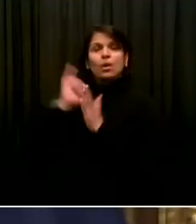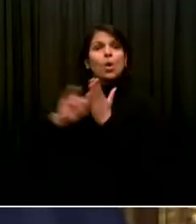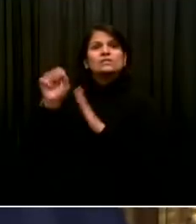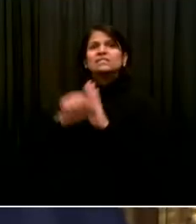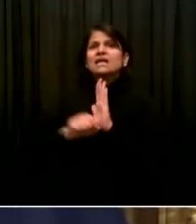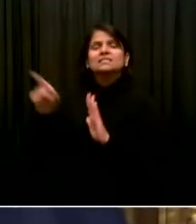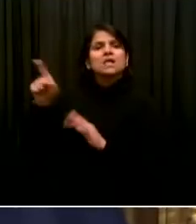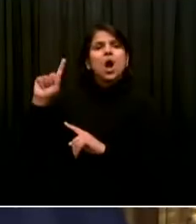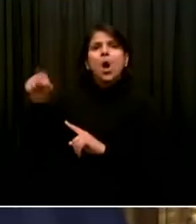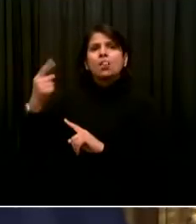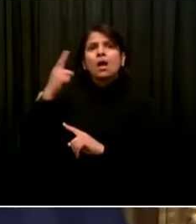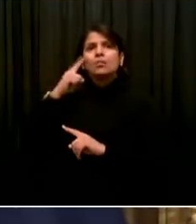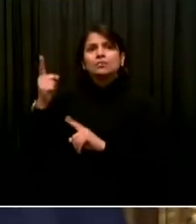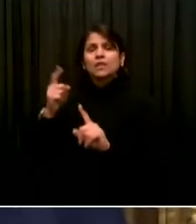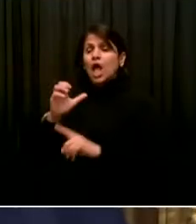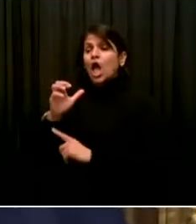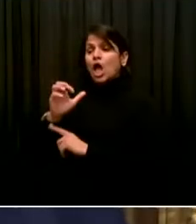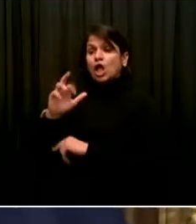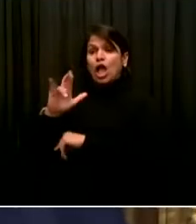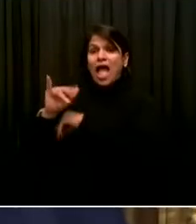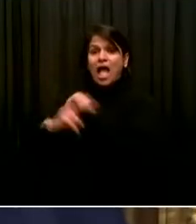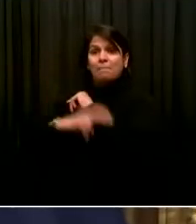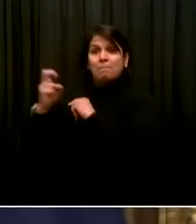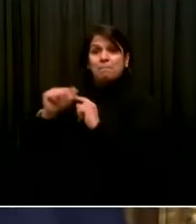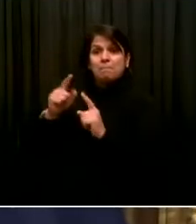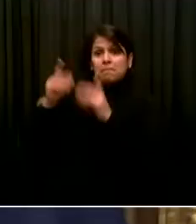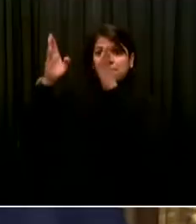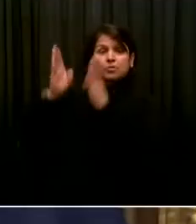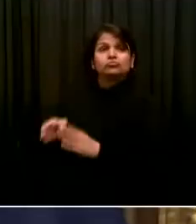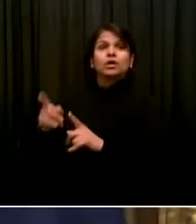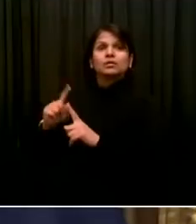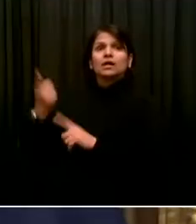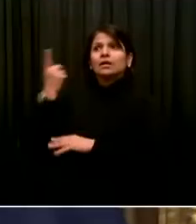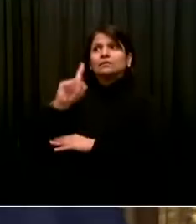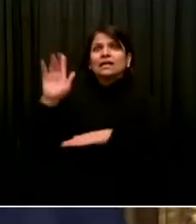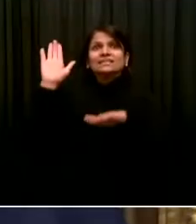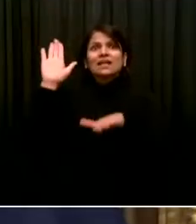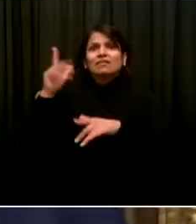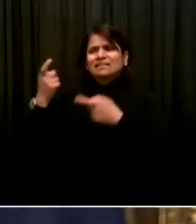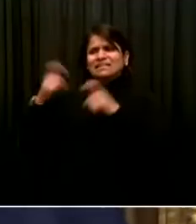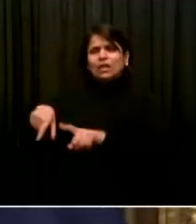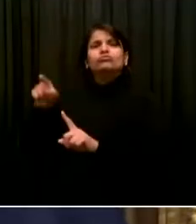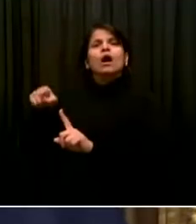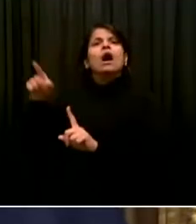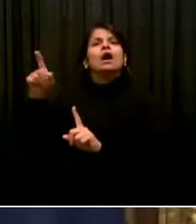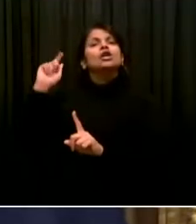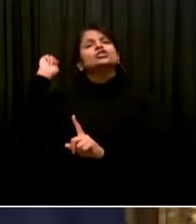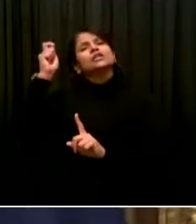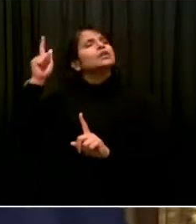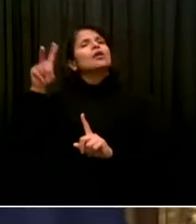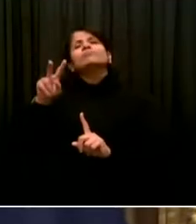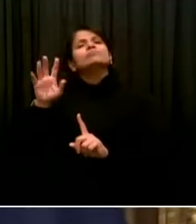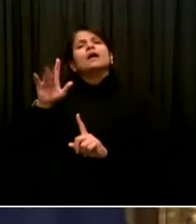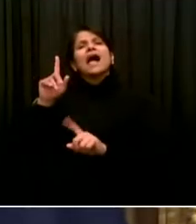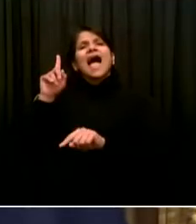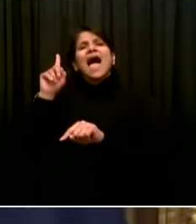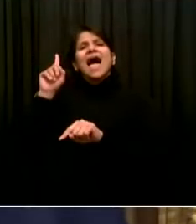THE COUNTRY THAT DOES NOT ALLOW A JUDGE TO DETAIN A DEFENDANT WHO POSES AN IMMEDIATE THREAT